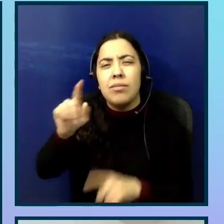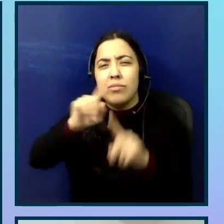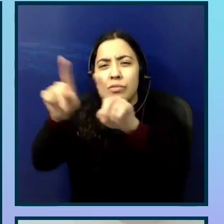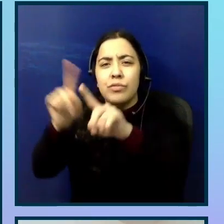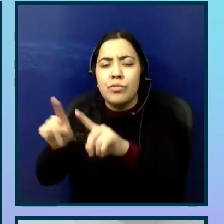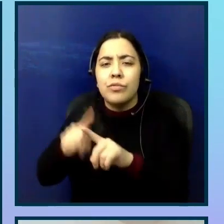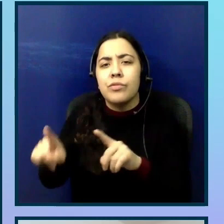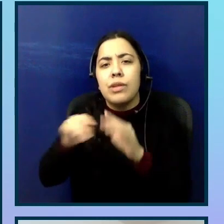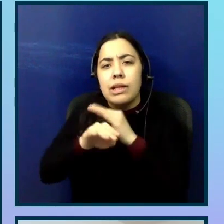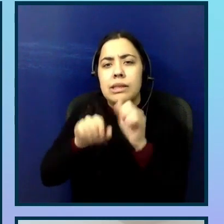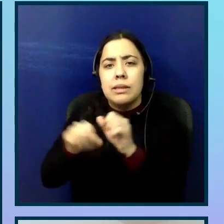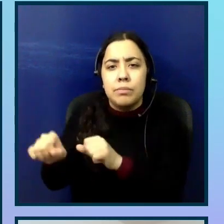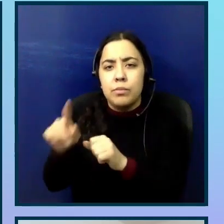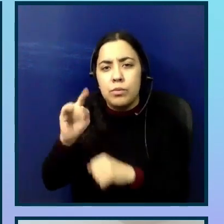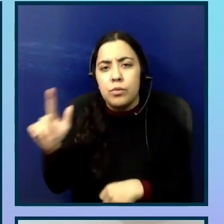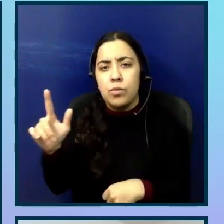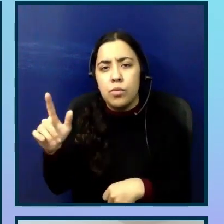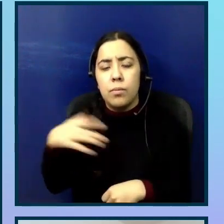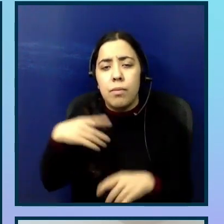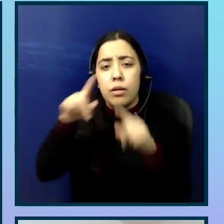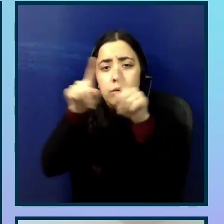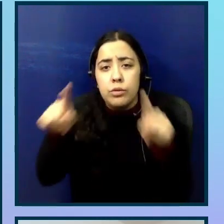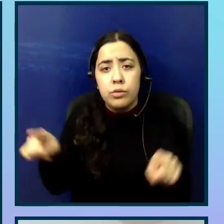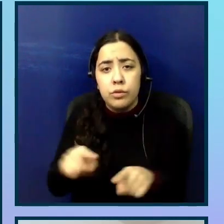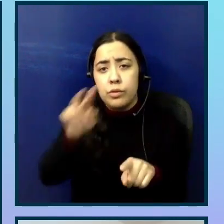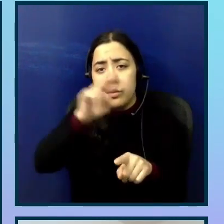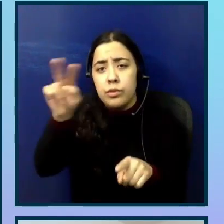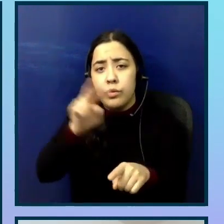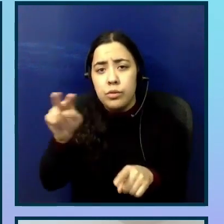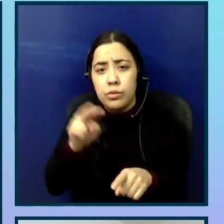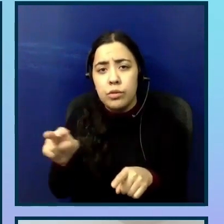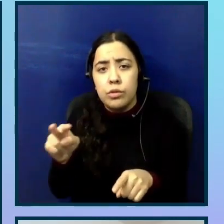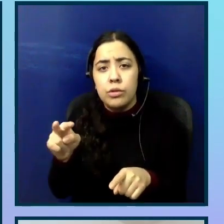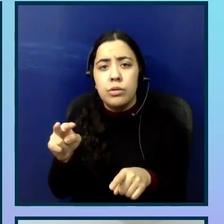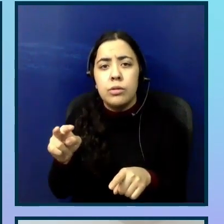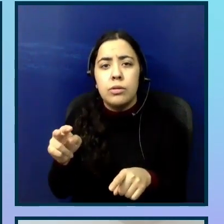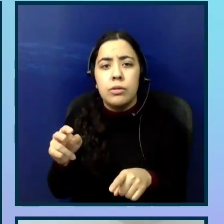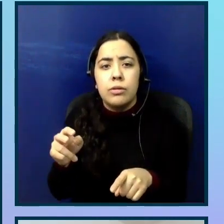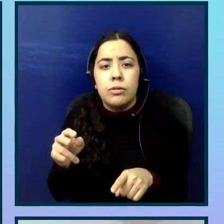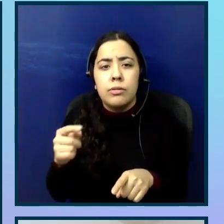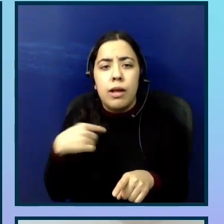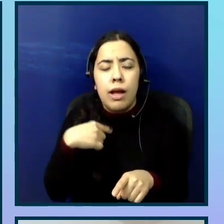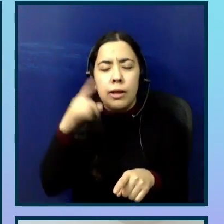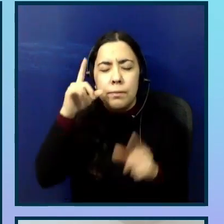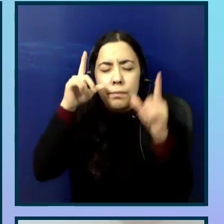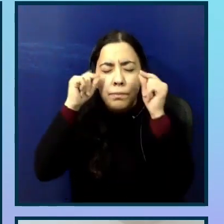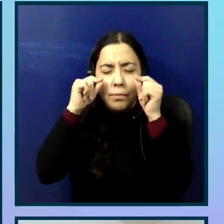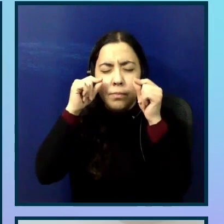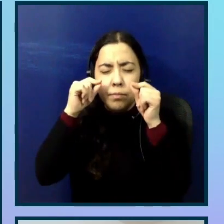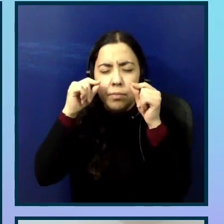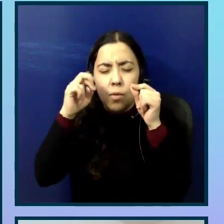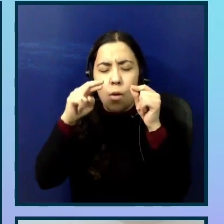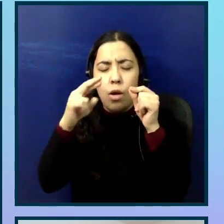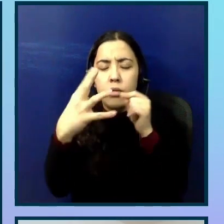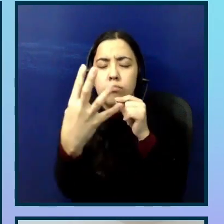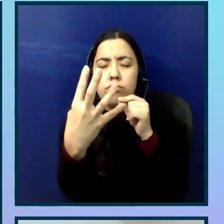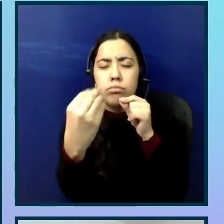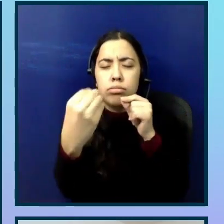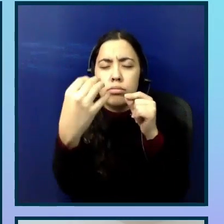with my monitor off or my eyes closed to get rid of the subconscious visual cues. Taking on different perspectives of a user,